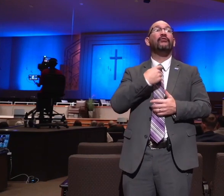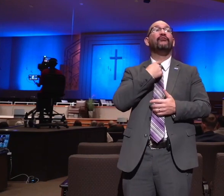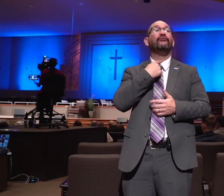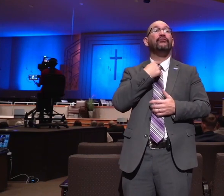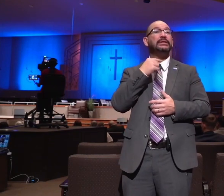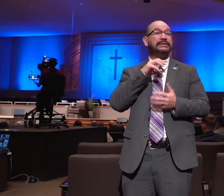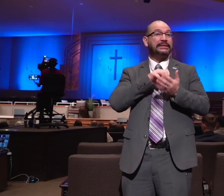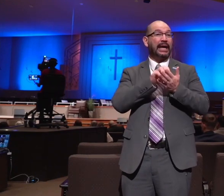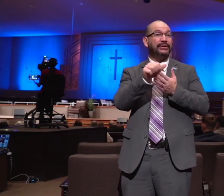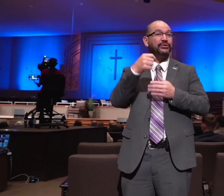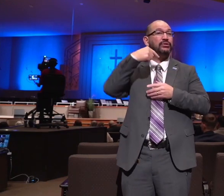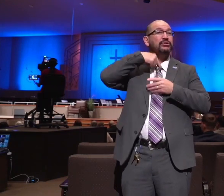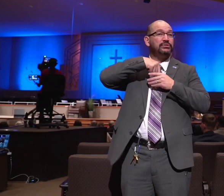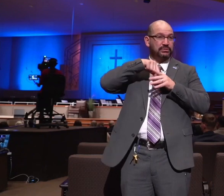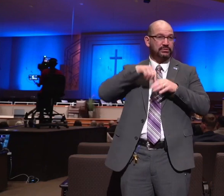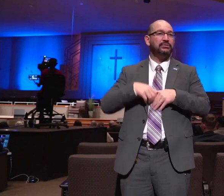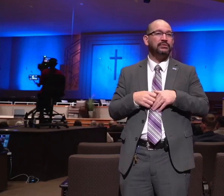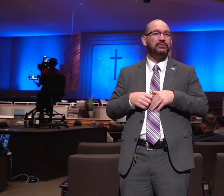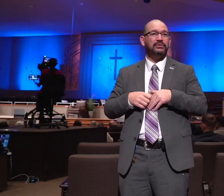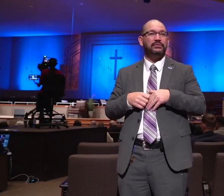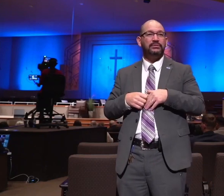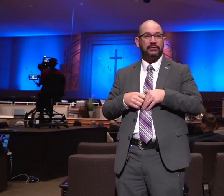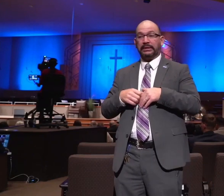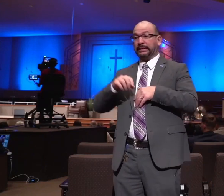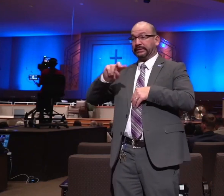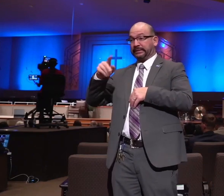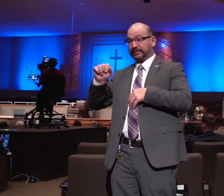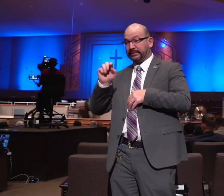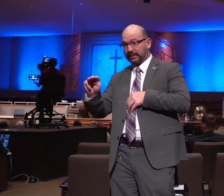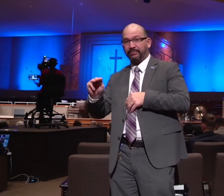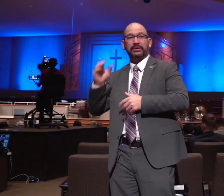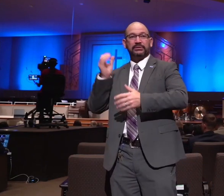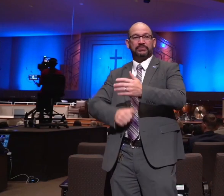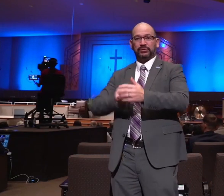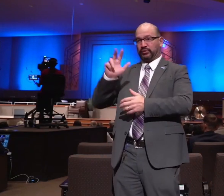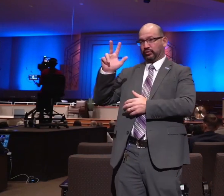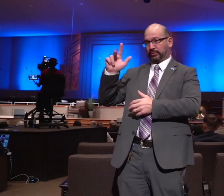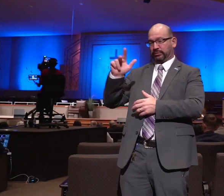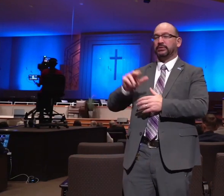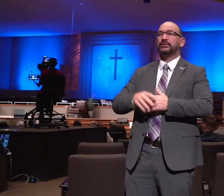turn to II Samuel chapter 23 if you would please